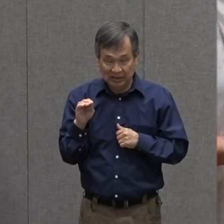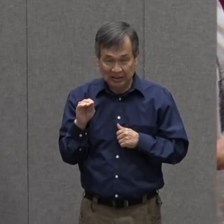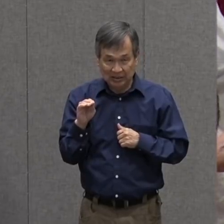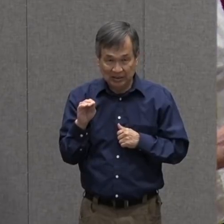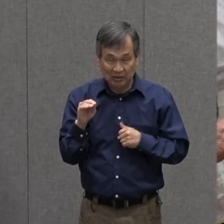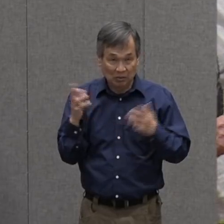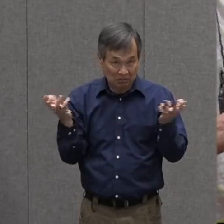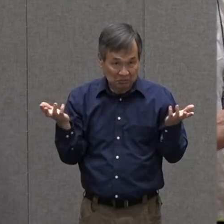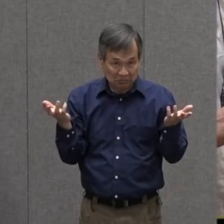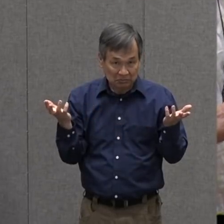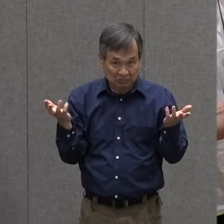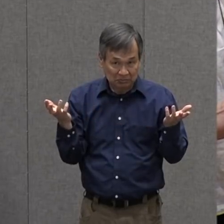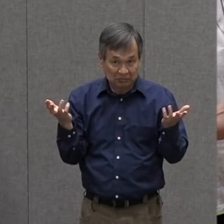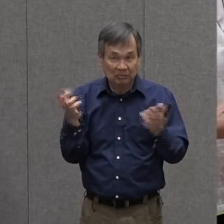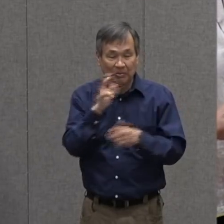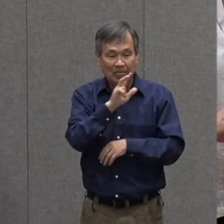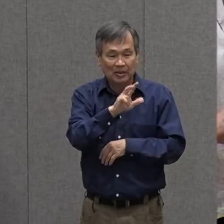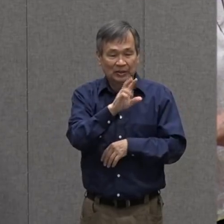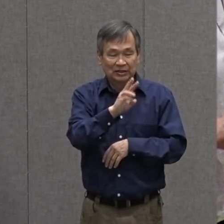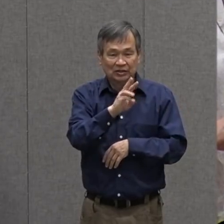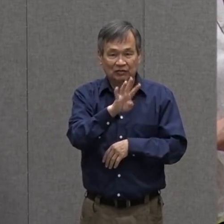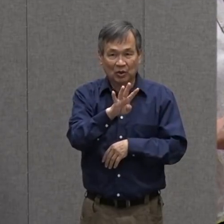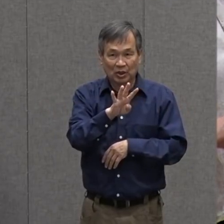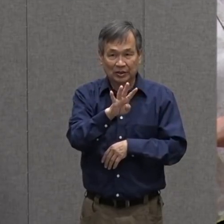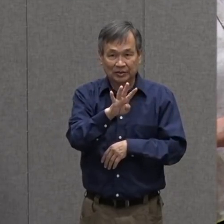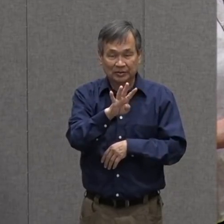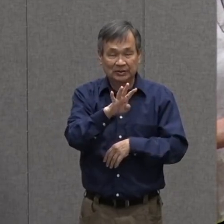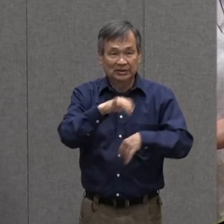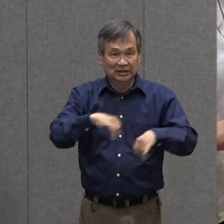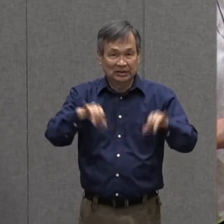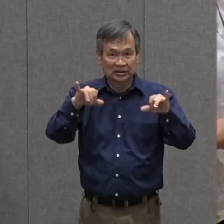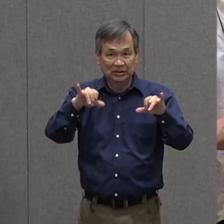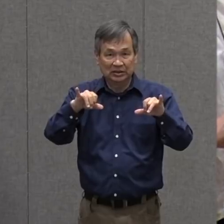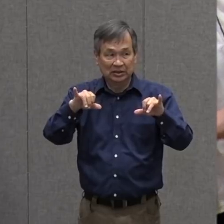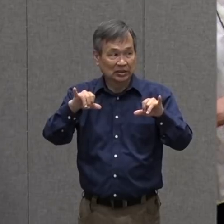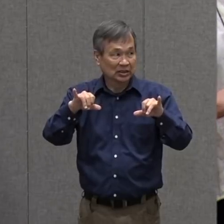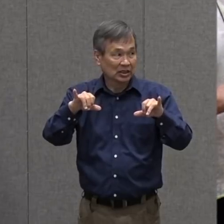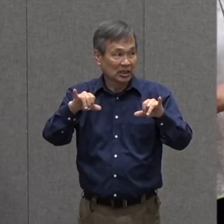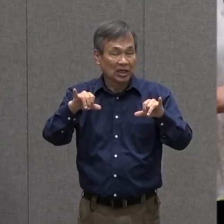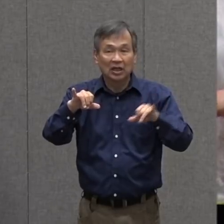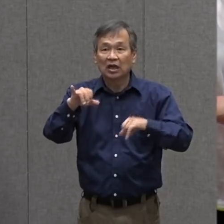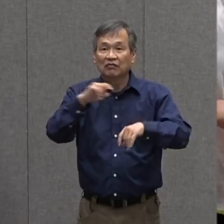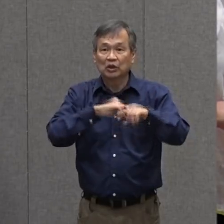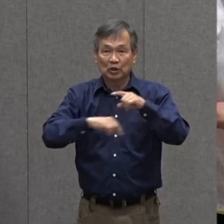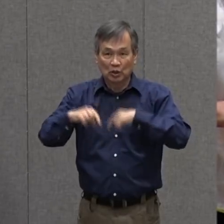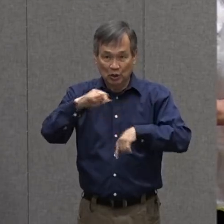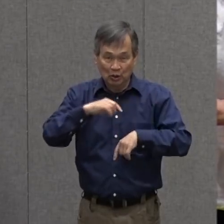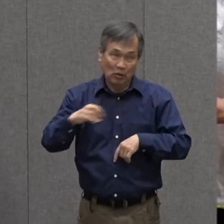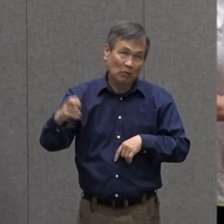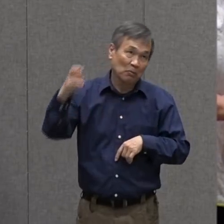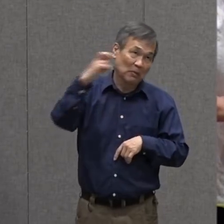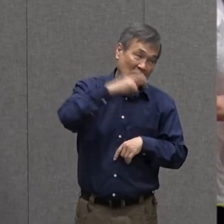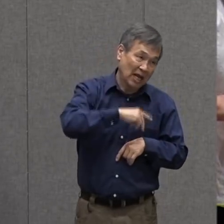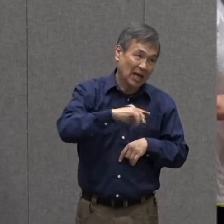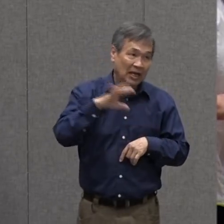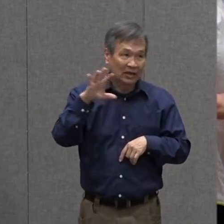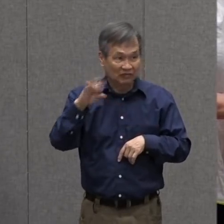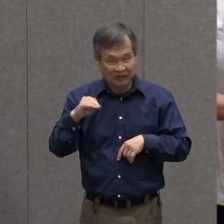Well, 364 look we'd still have to take that 64 and go back another 50 to get to that 250.